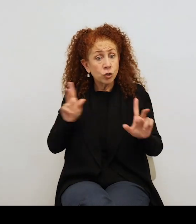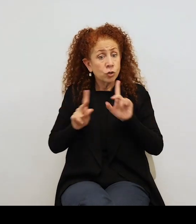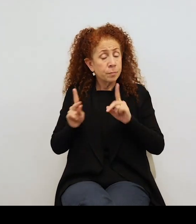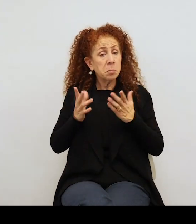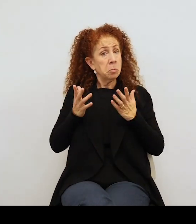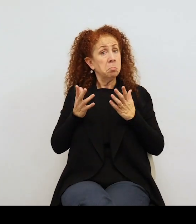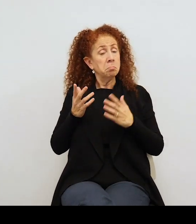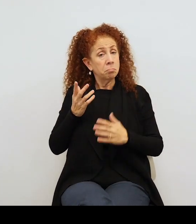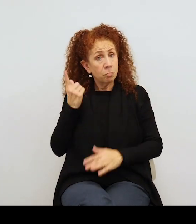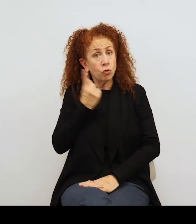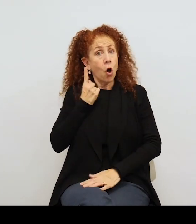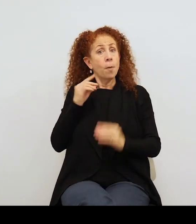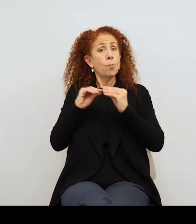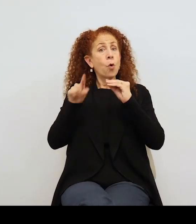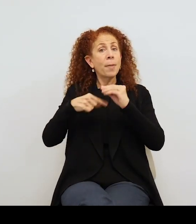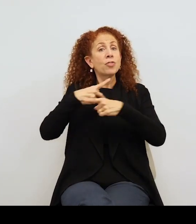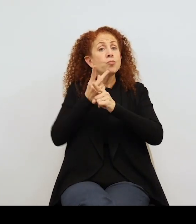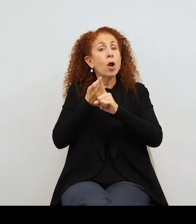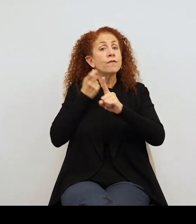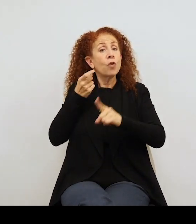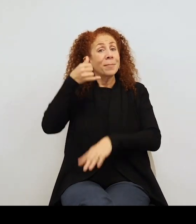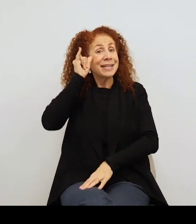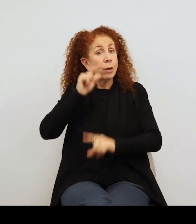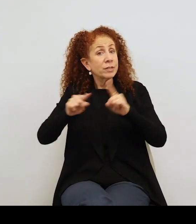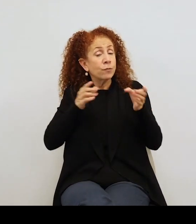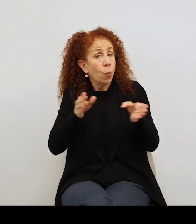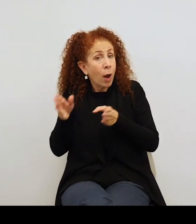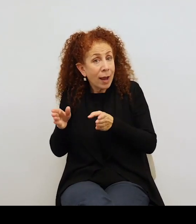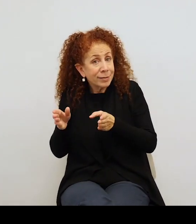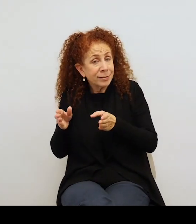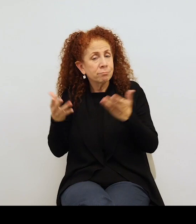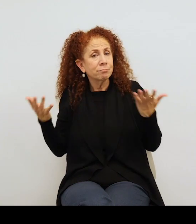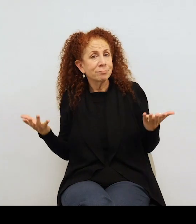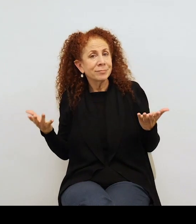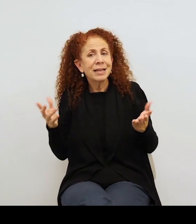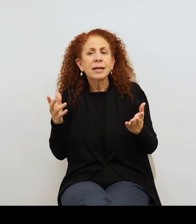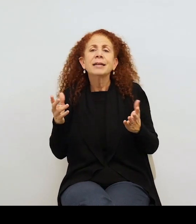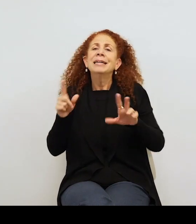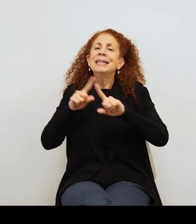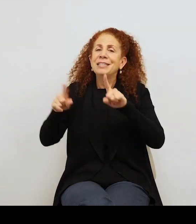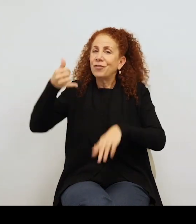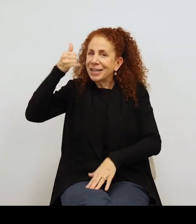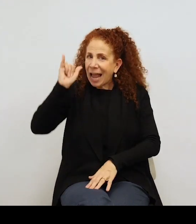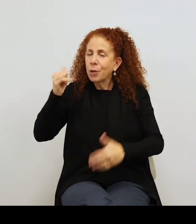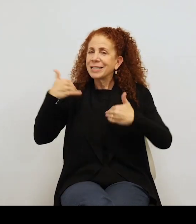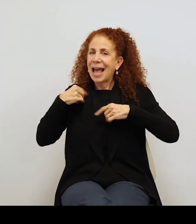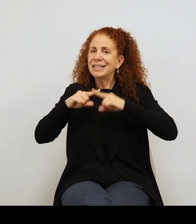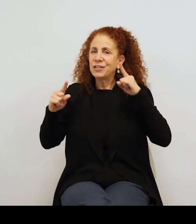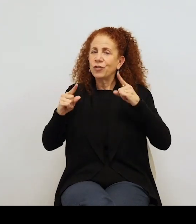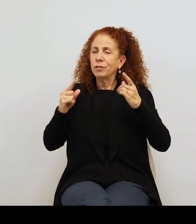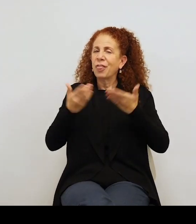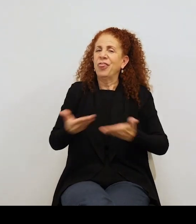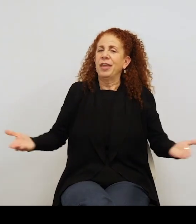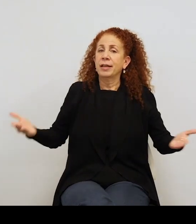thought about the products coming from cows in different ways? I mean, it's also-- if you look at different cows, they did different things, right? Some of them had nothing to do.